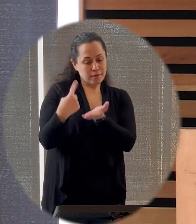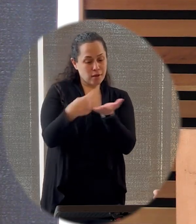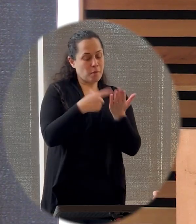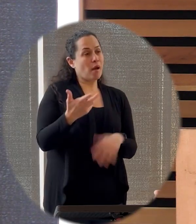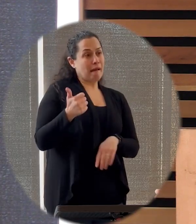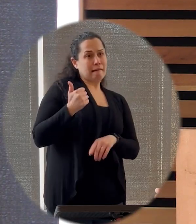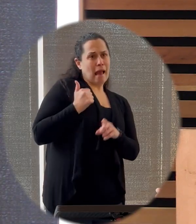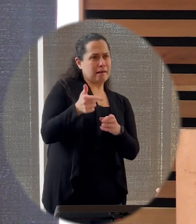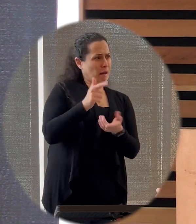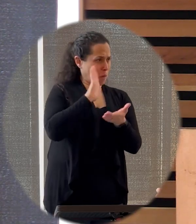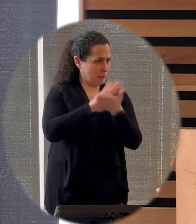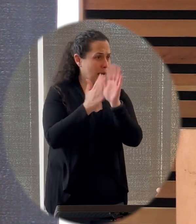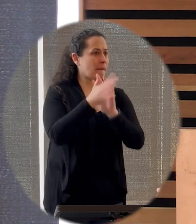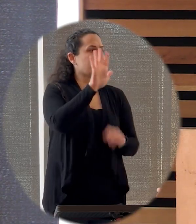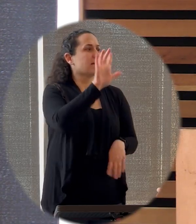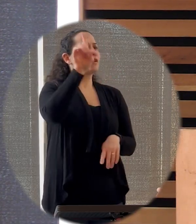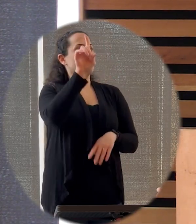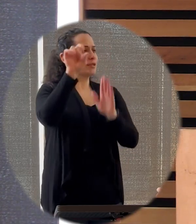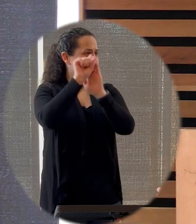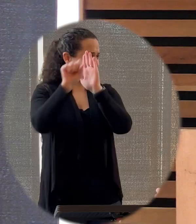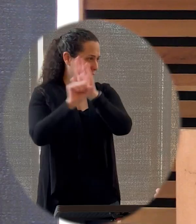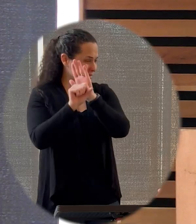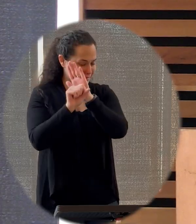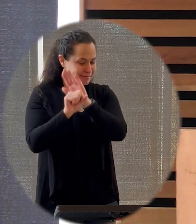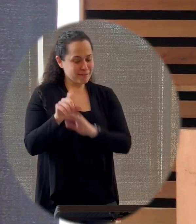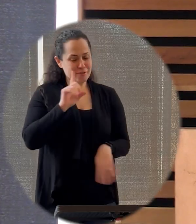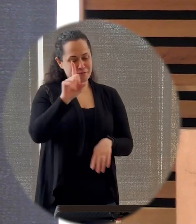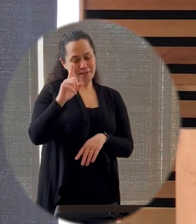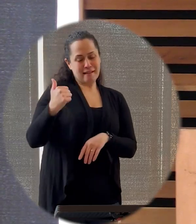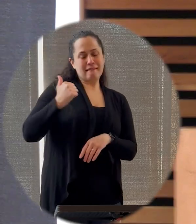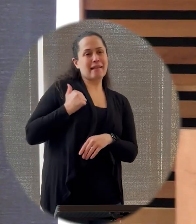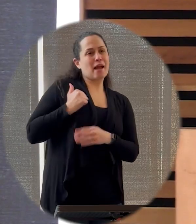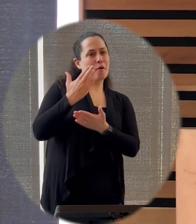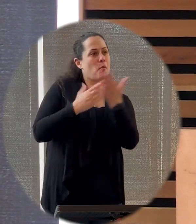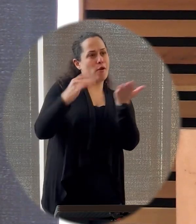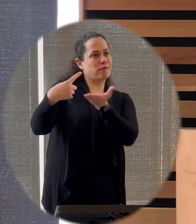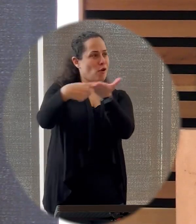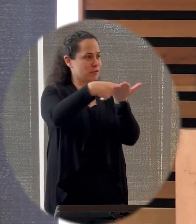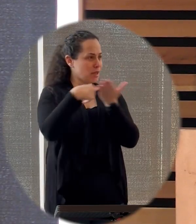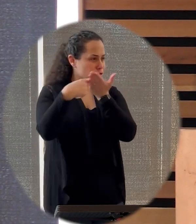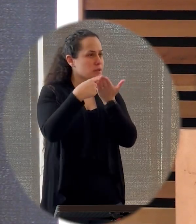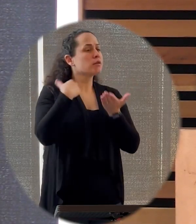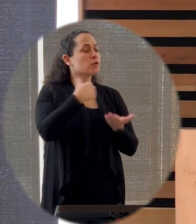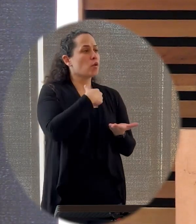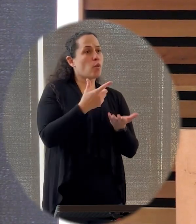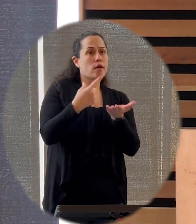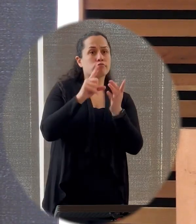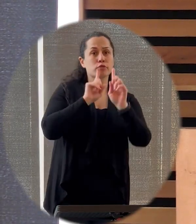Canada is the conversation. We are responding to this moment with facts, analysis,